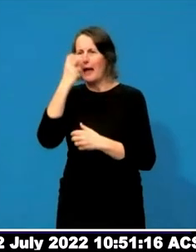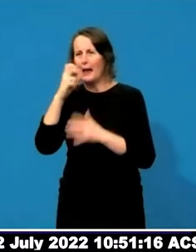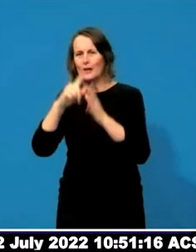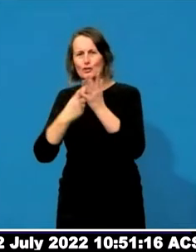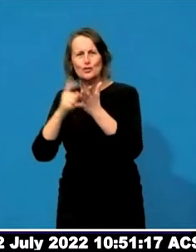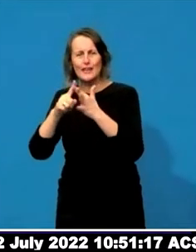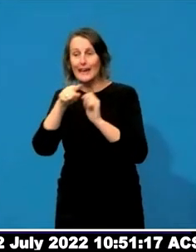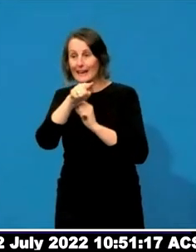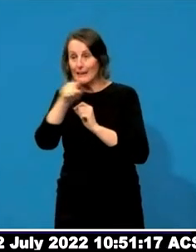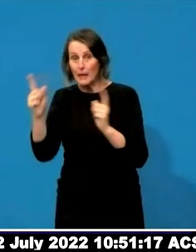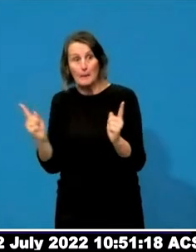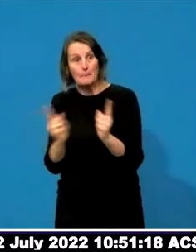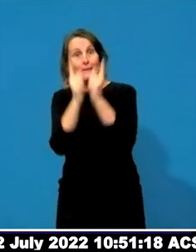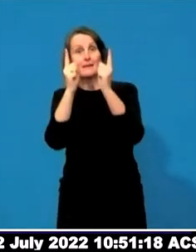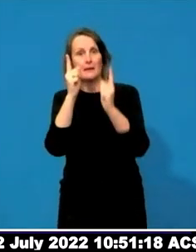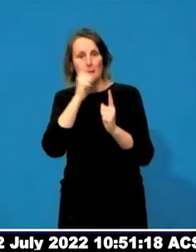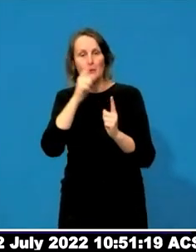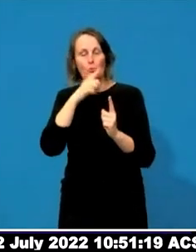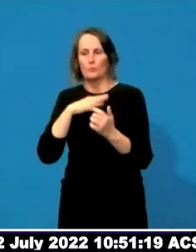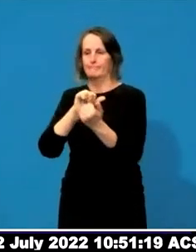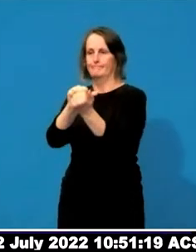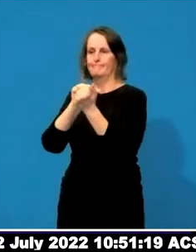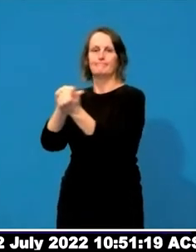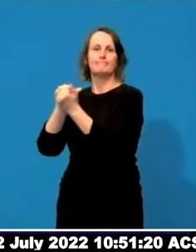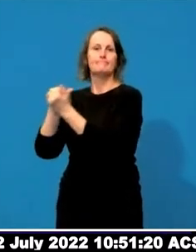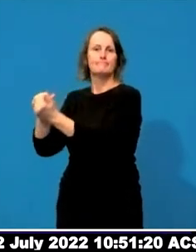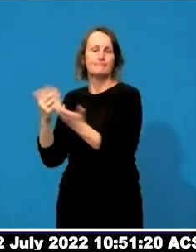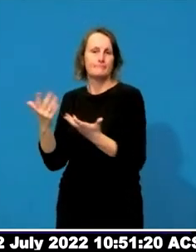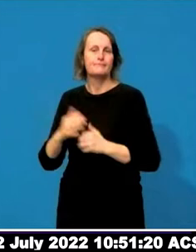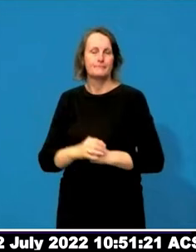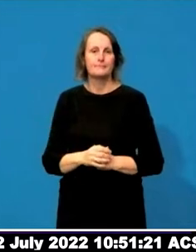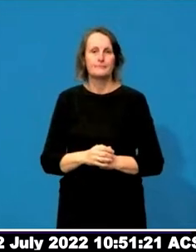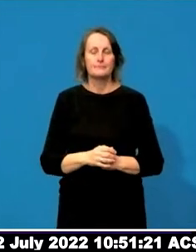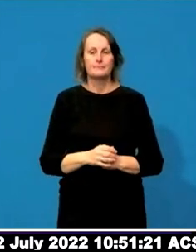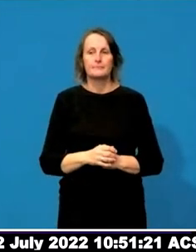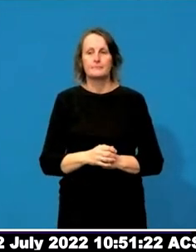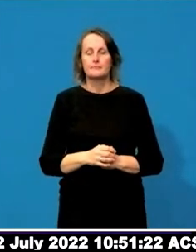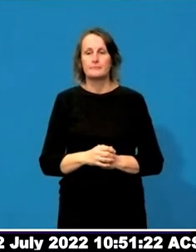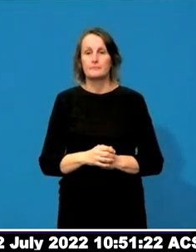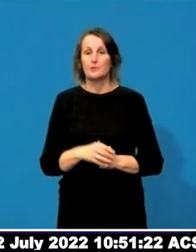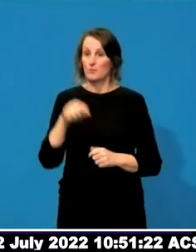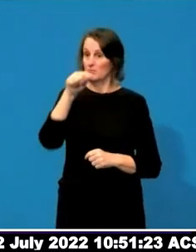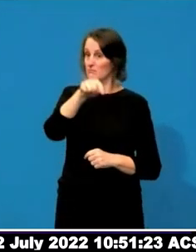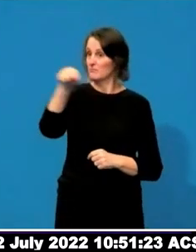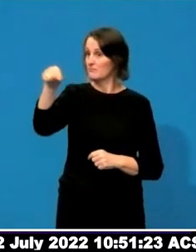the medical service, in terms of them being aware that we are involved and sharing information.